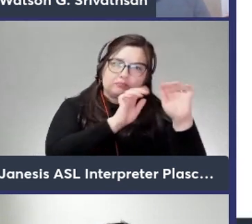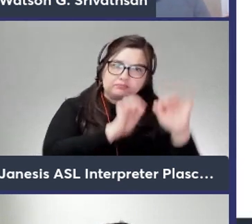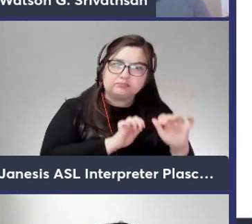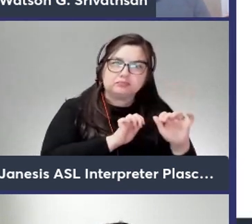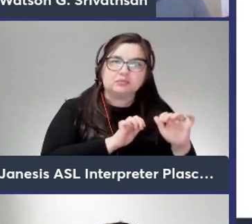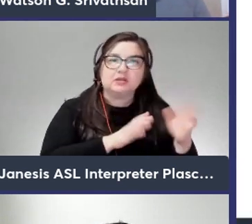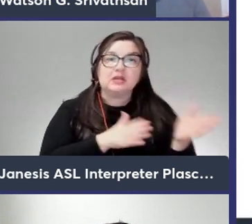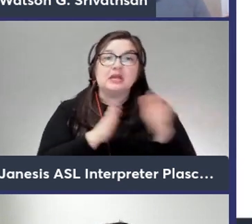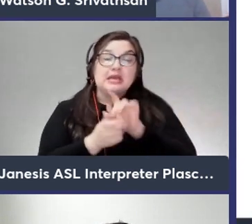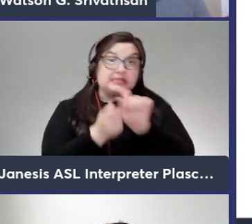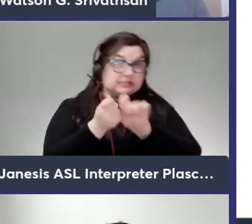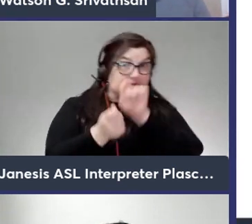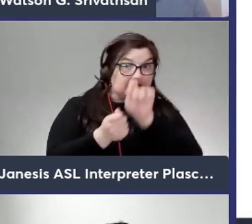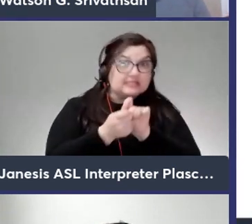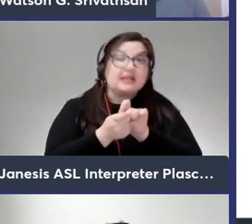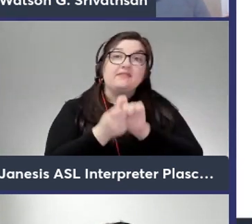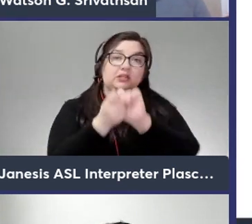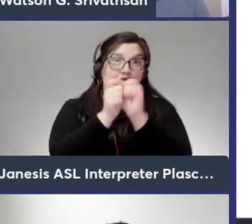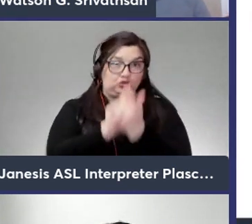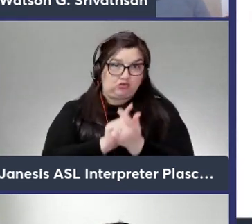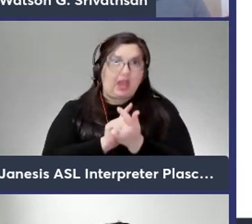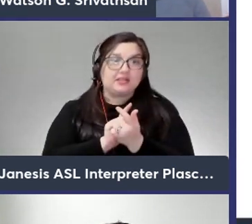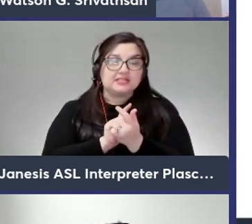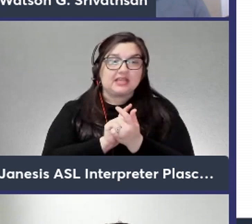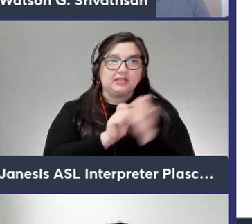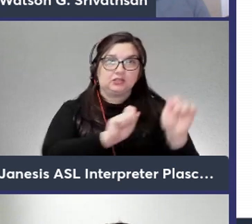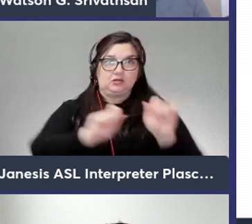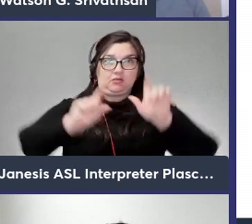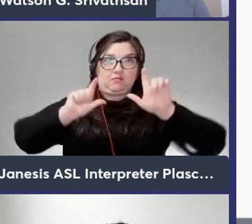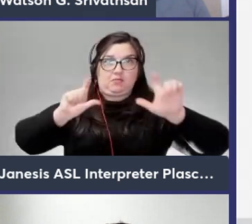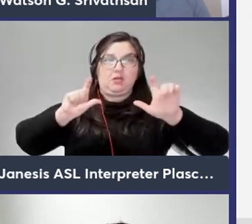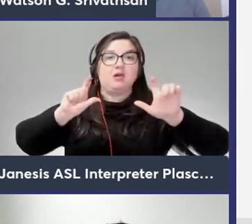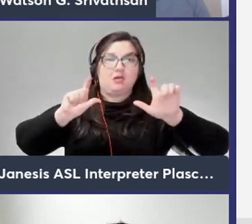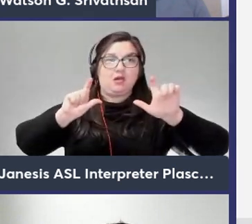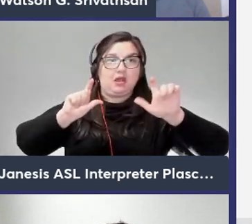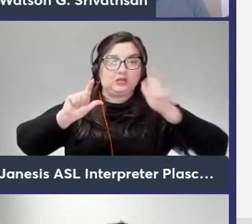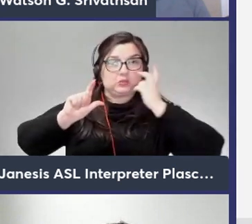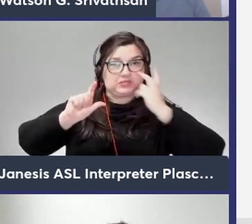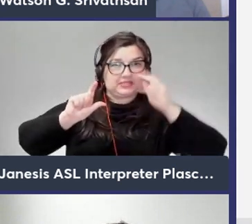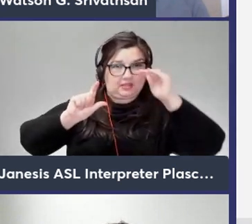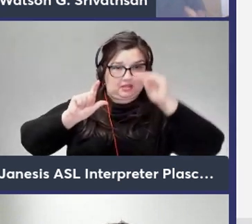specific to a particular translation, go below here and you can provide this feedback.